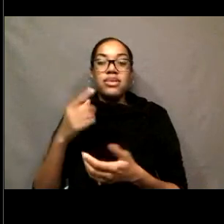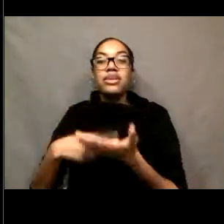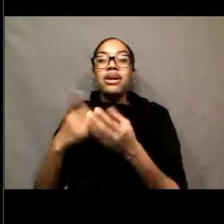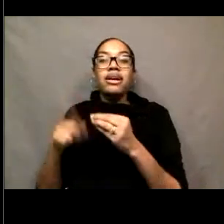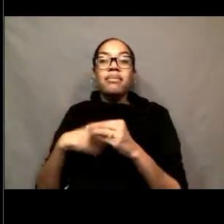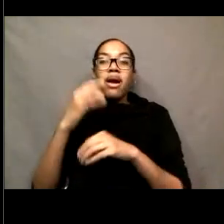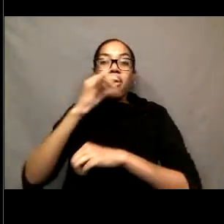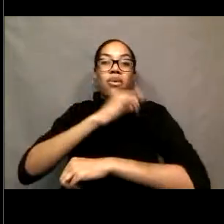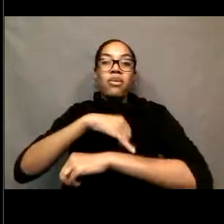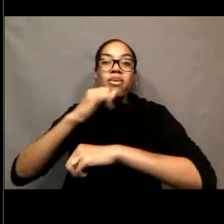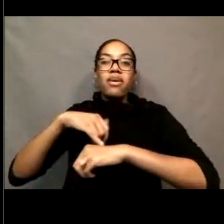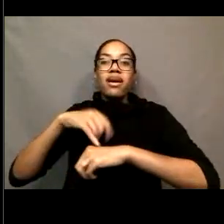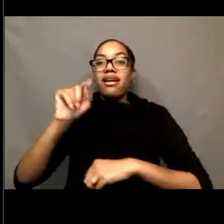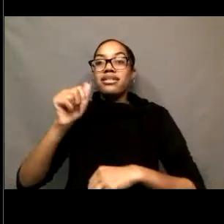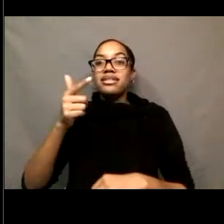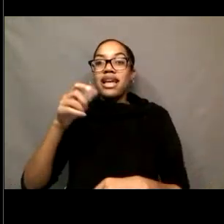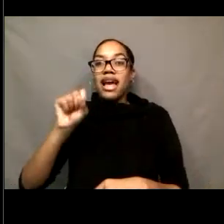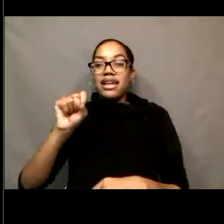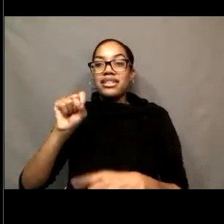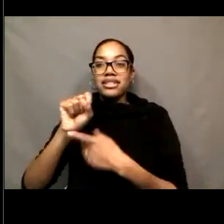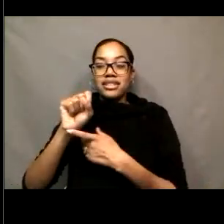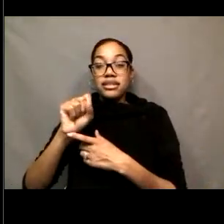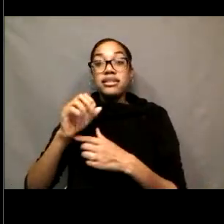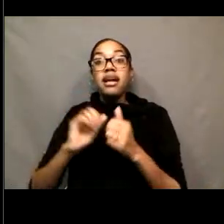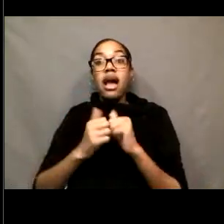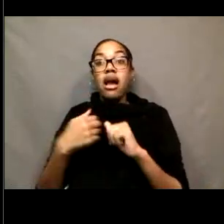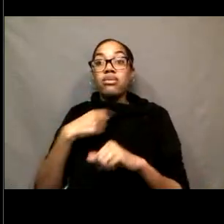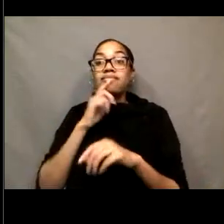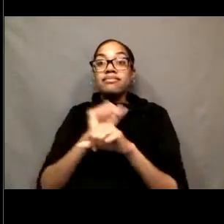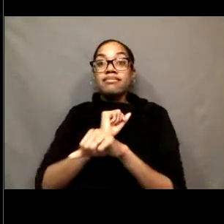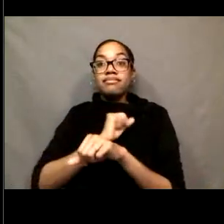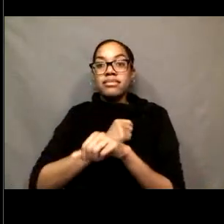So we have some really great footage about how we place tags on the backs of whales